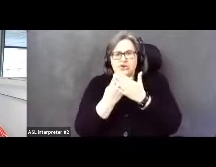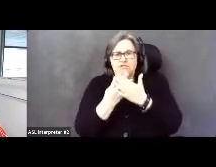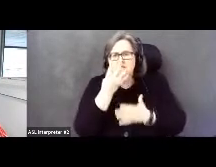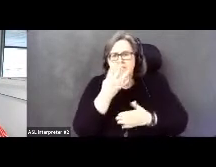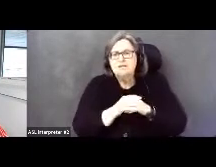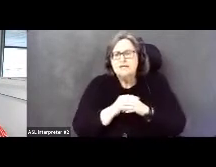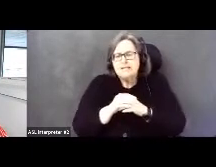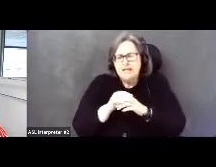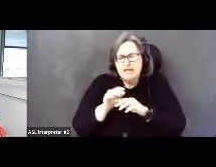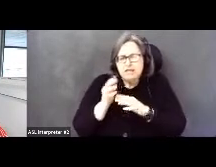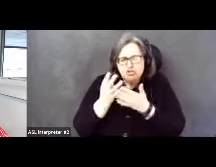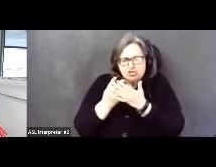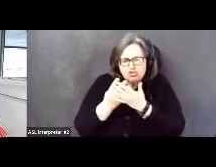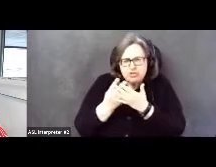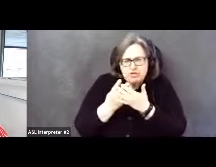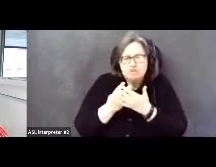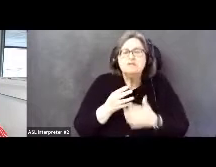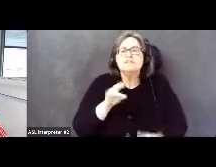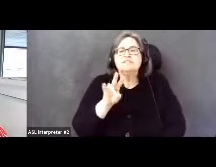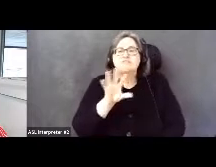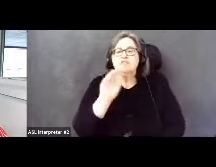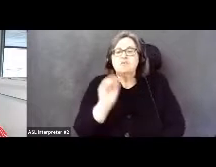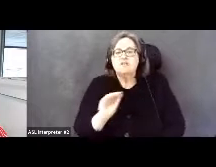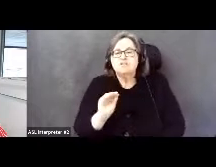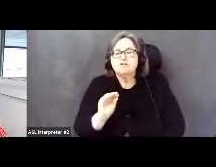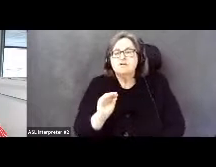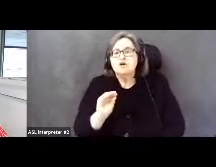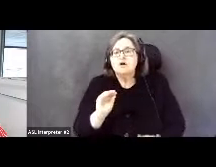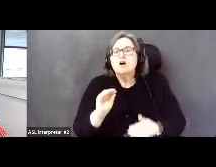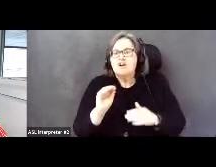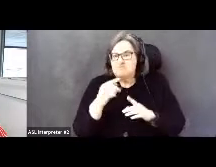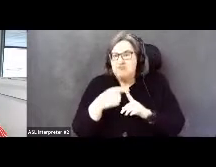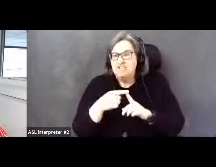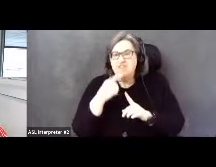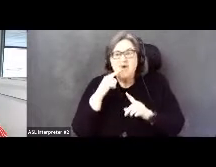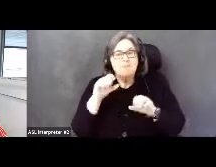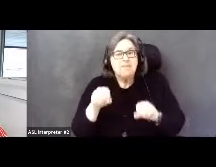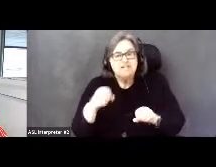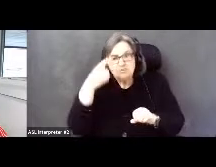75% of those screened positive for possible brain injury. They did some further evaluation